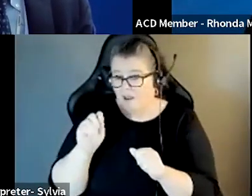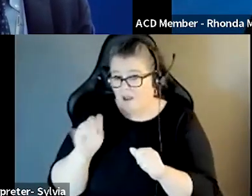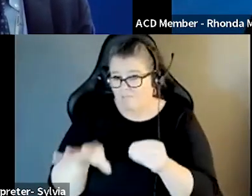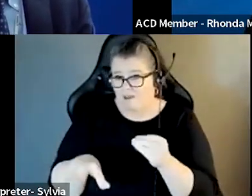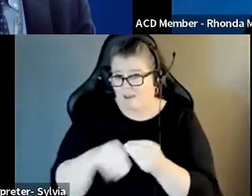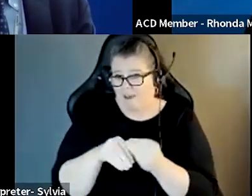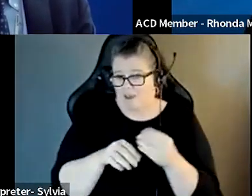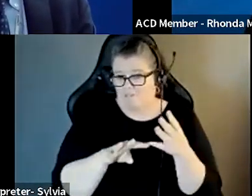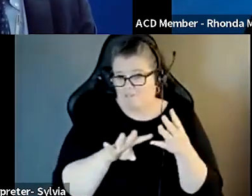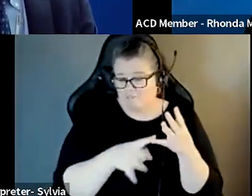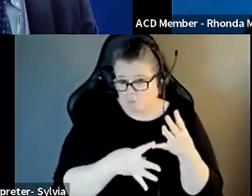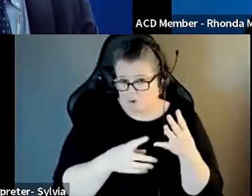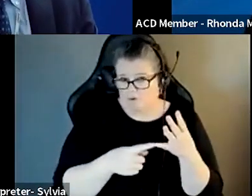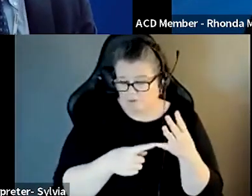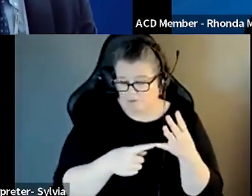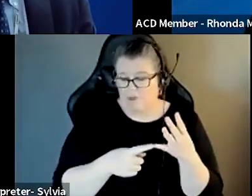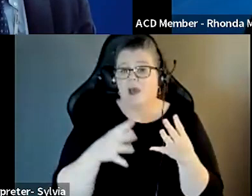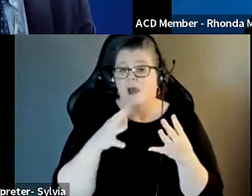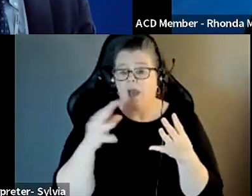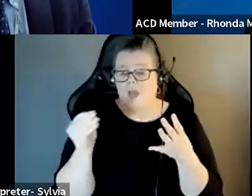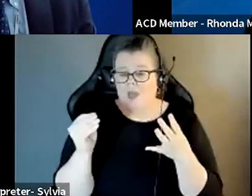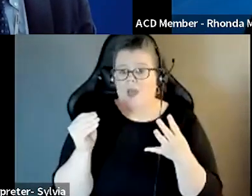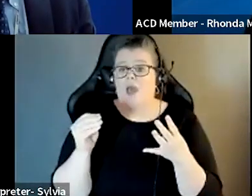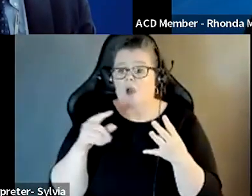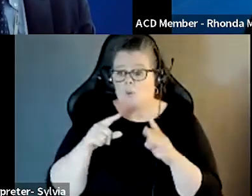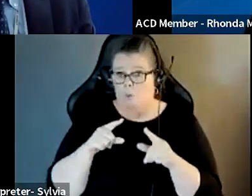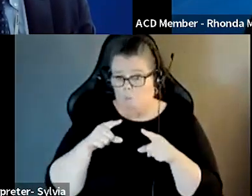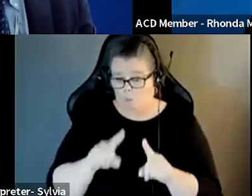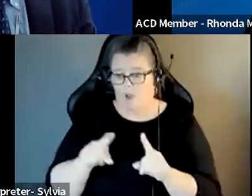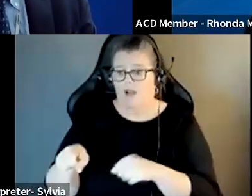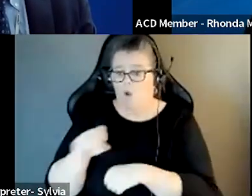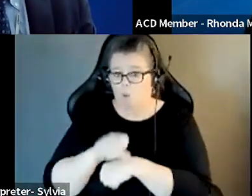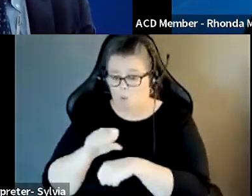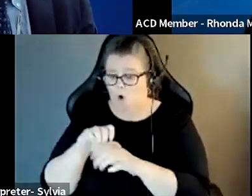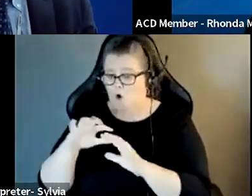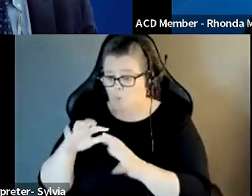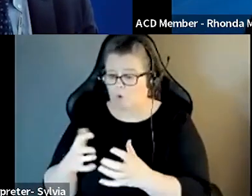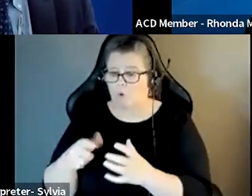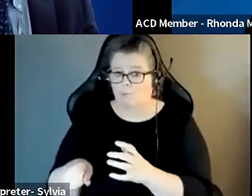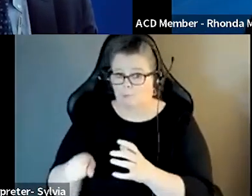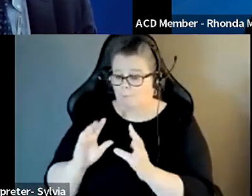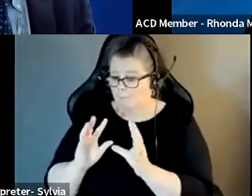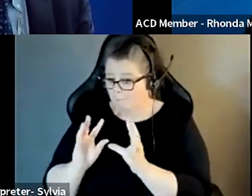And in the meeting of the workgroup, there can be the other questions that have been raised